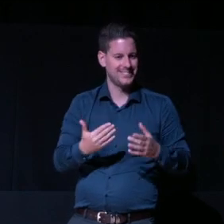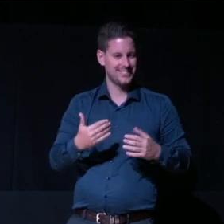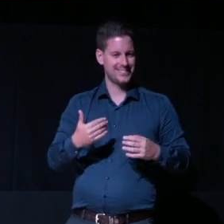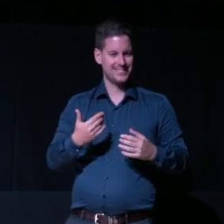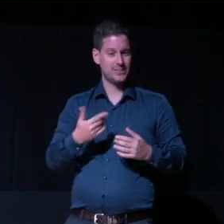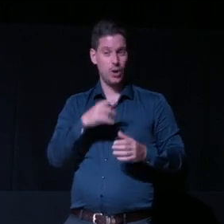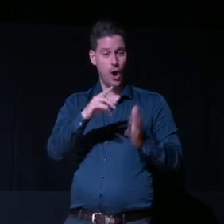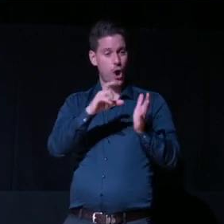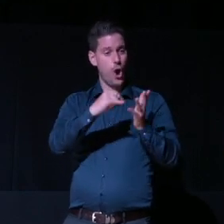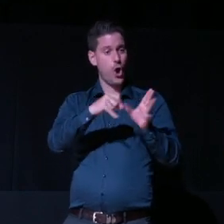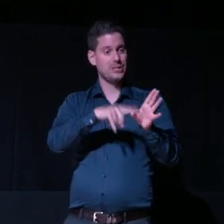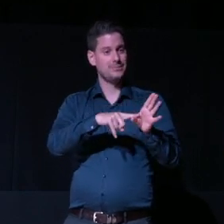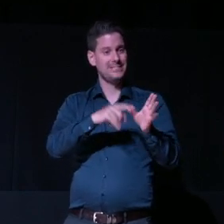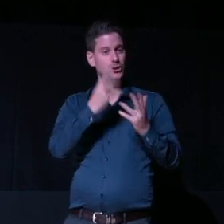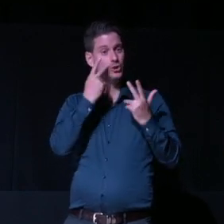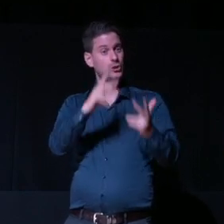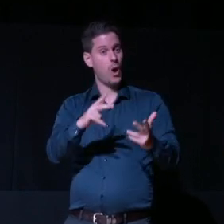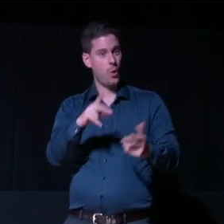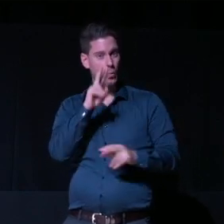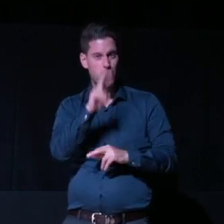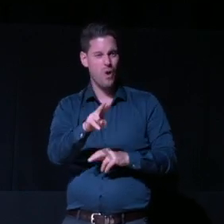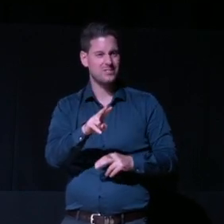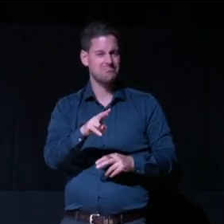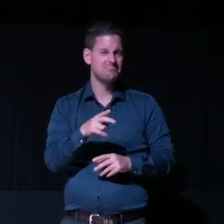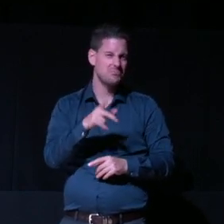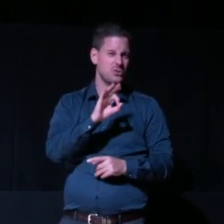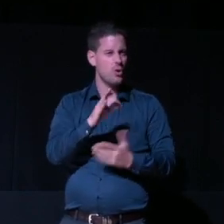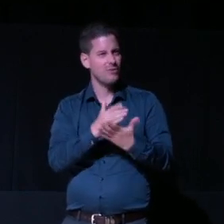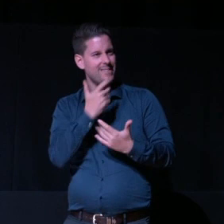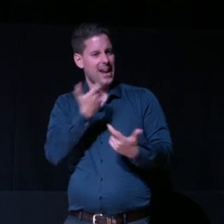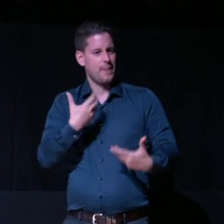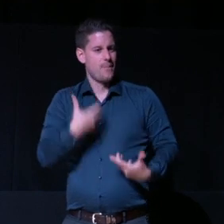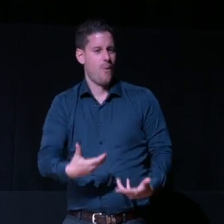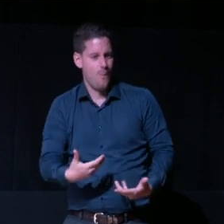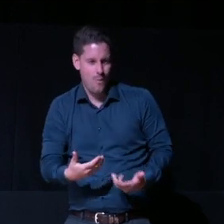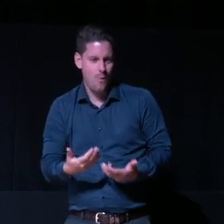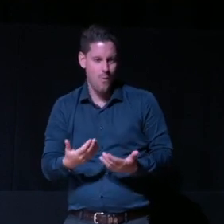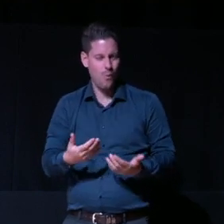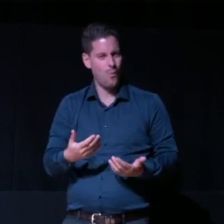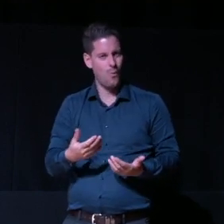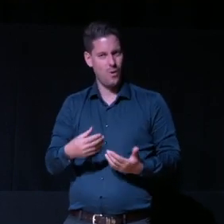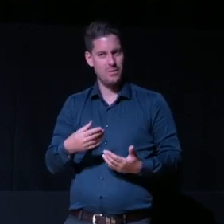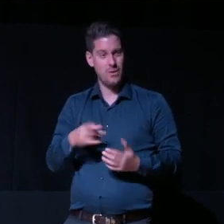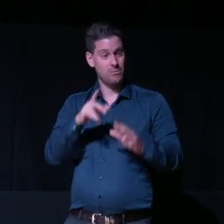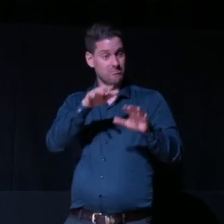the Cosby show now you're like it's not as funny. Like it's no the writing was good at the time.